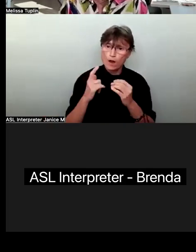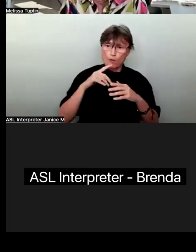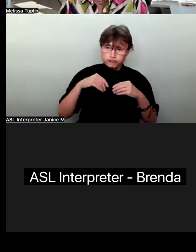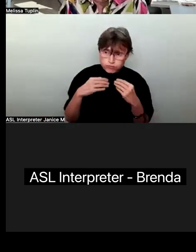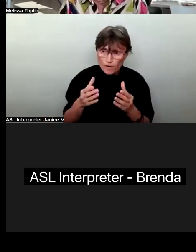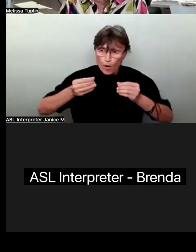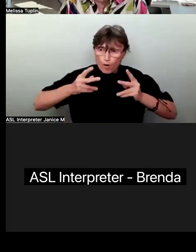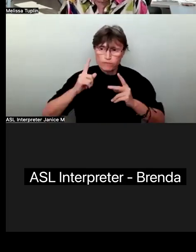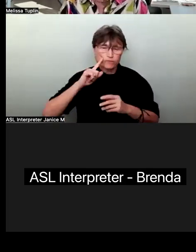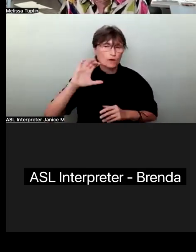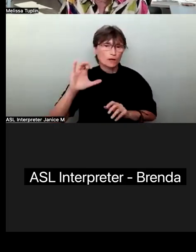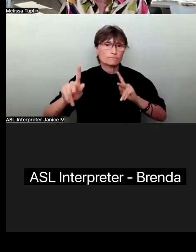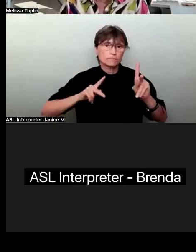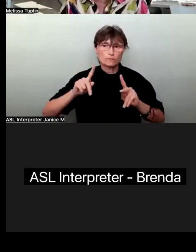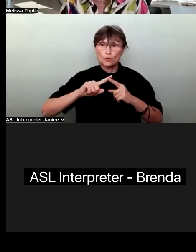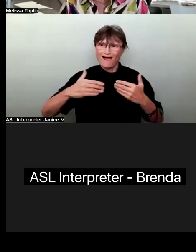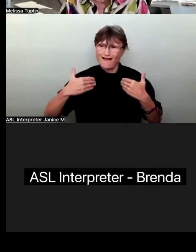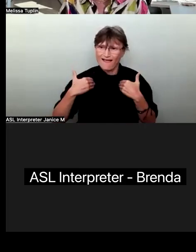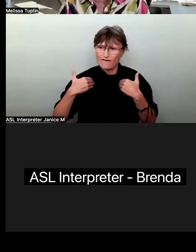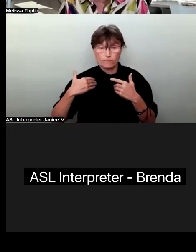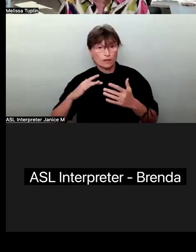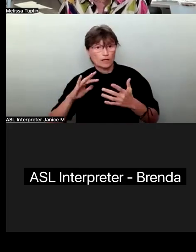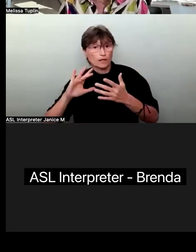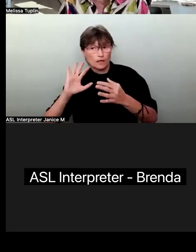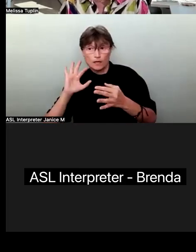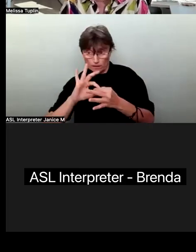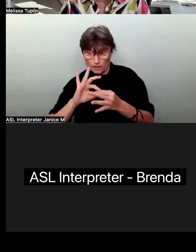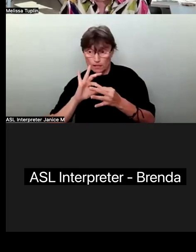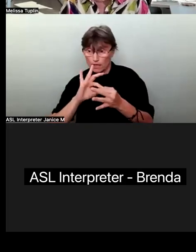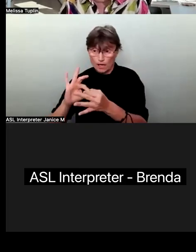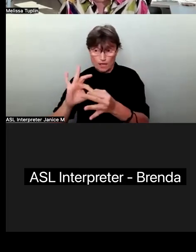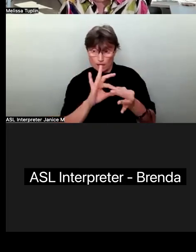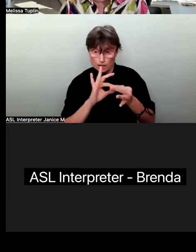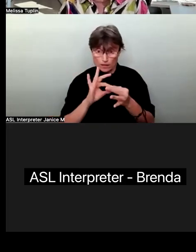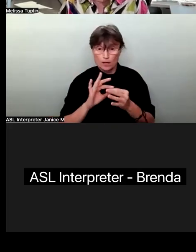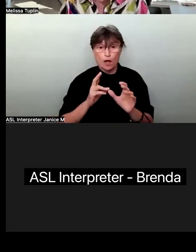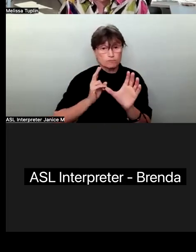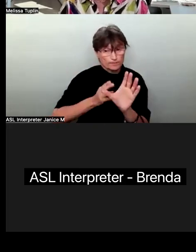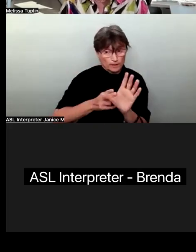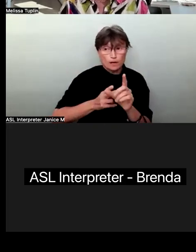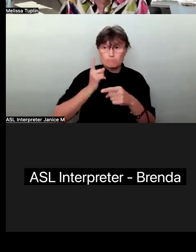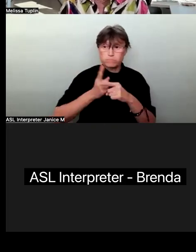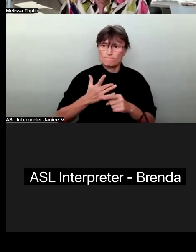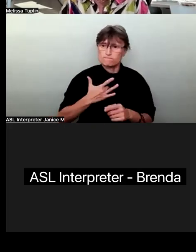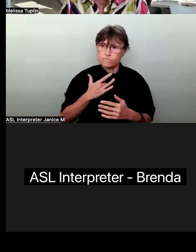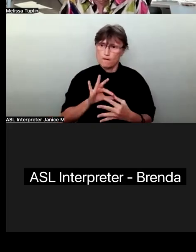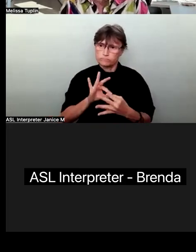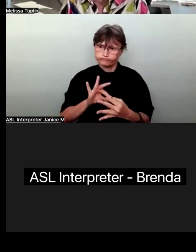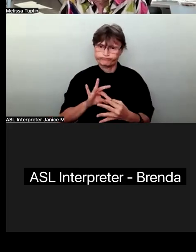Calgarians to connect, participate, create and relate to the arts. In our four strategic